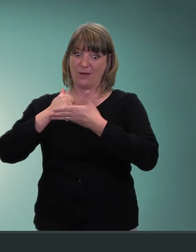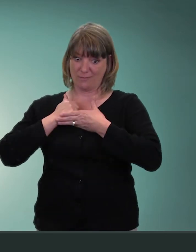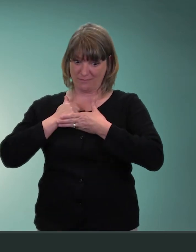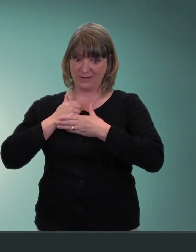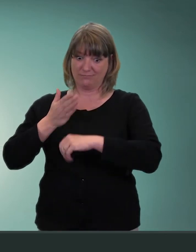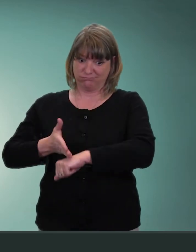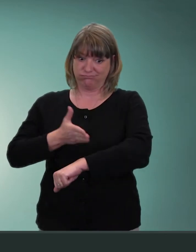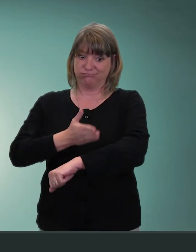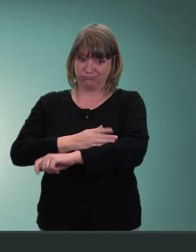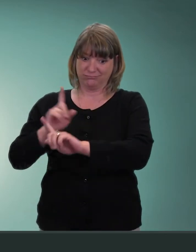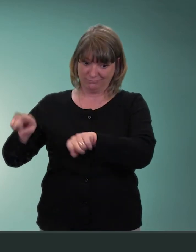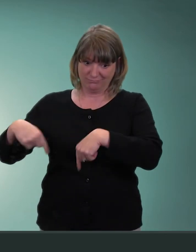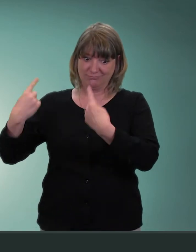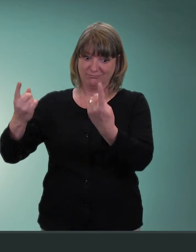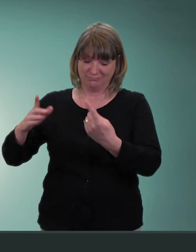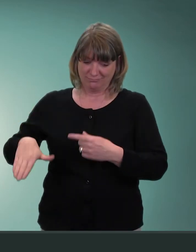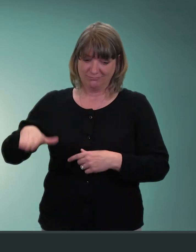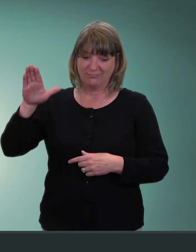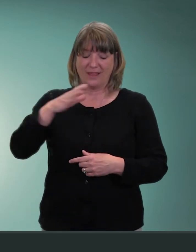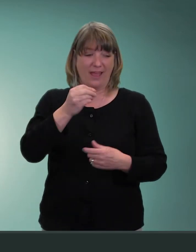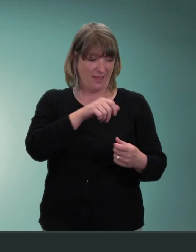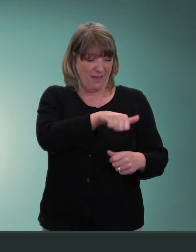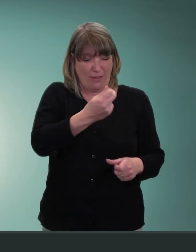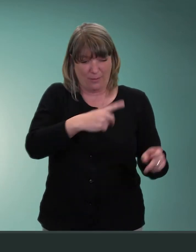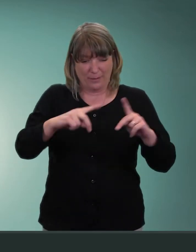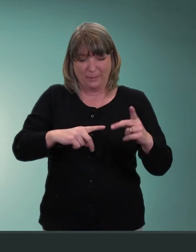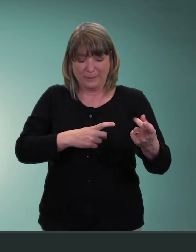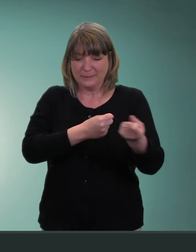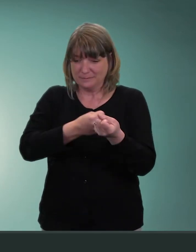get this far [Laugh] and having support of other people